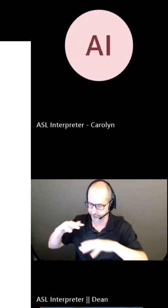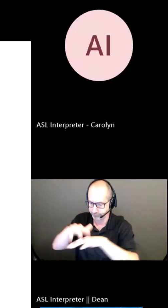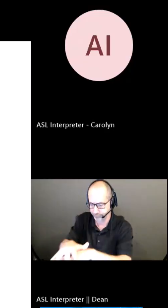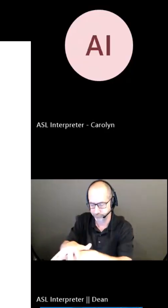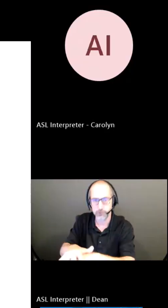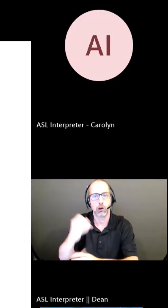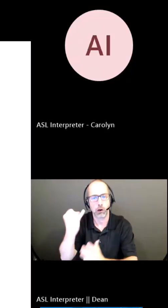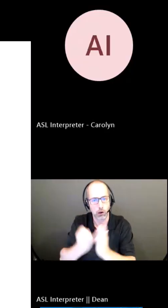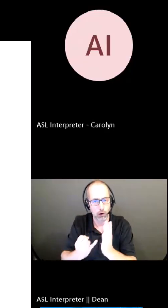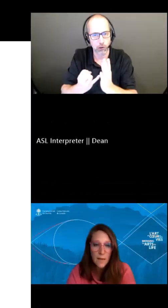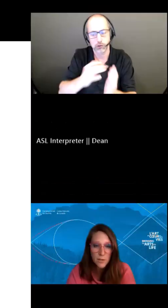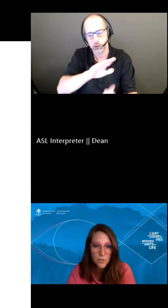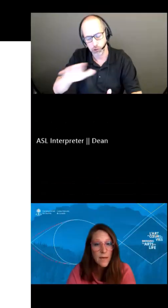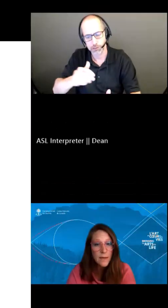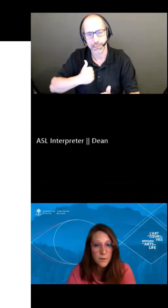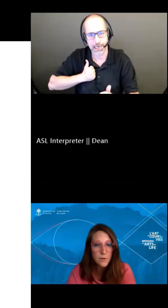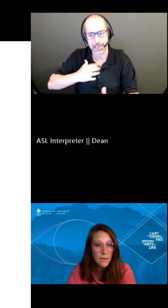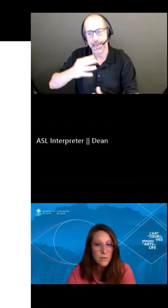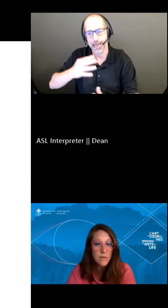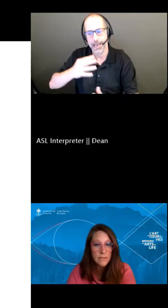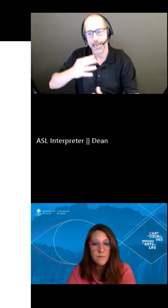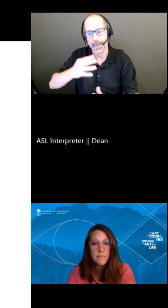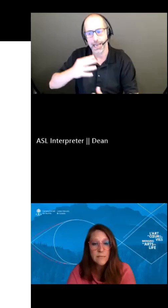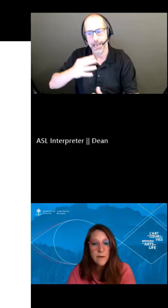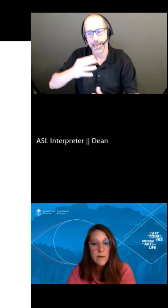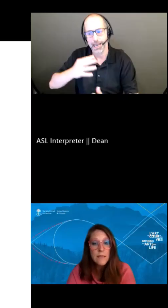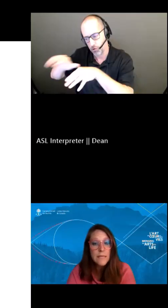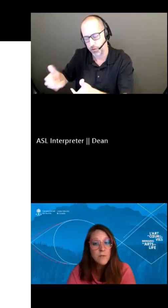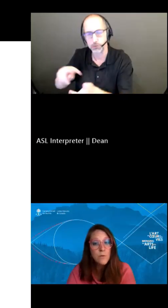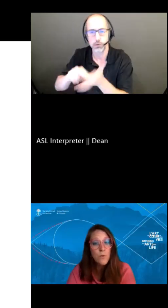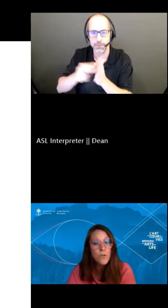Abroad that funds both national and international activities, leading to a